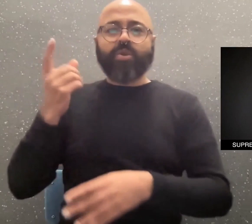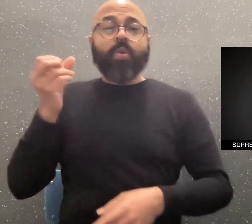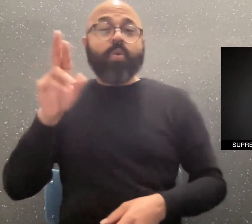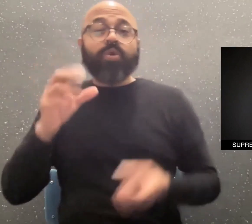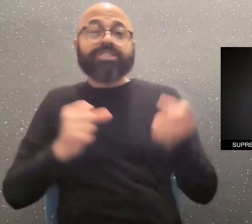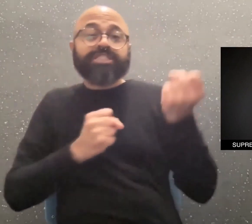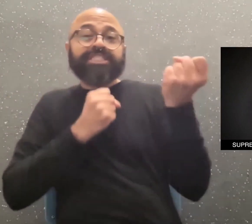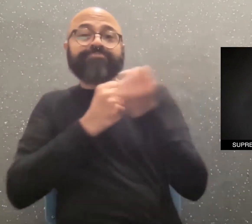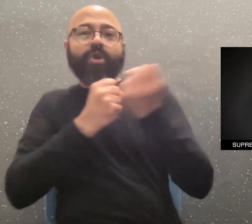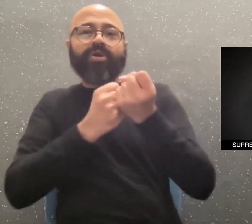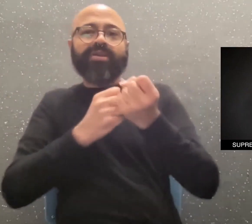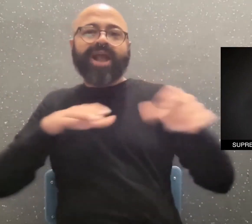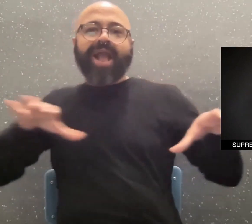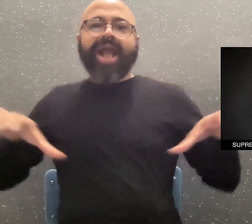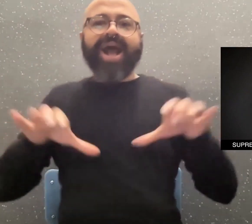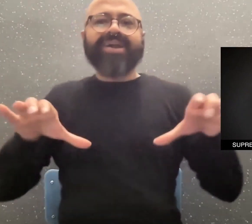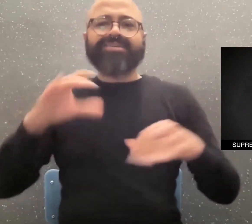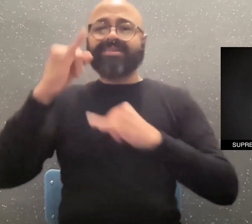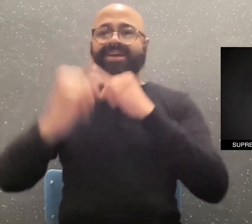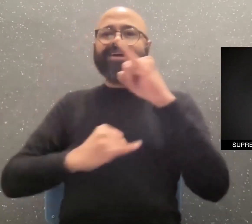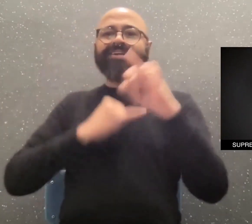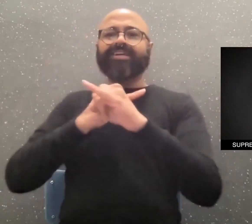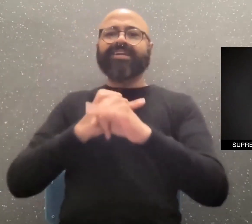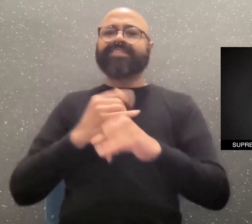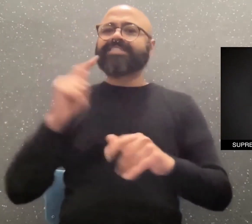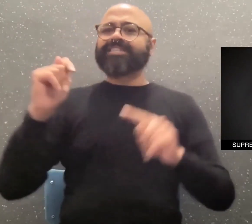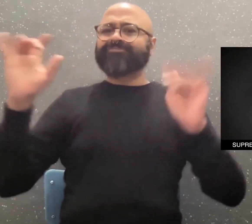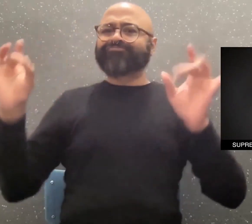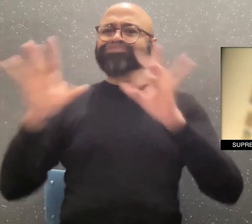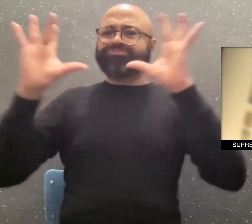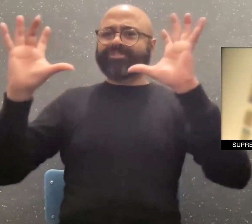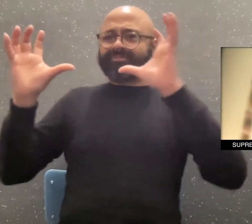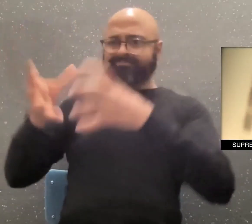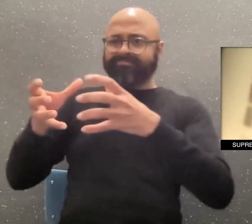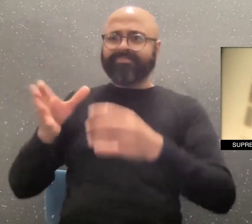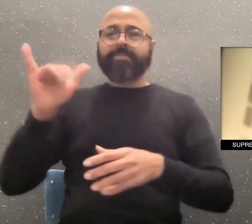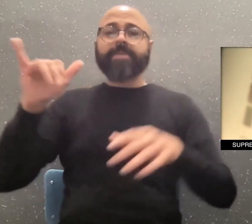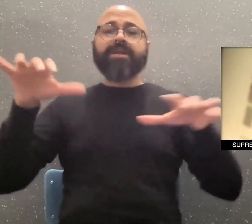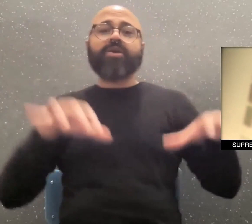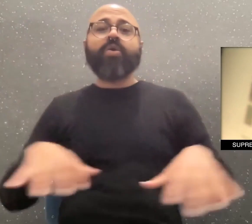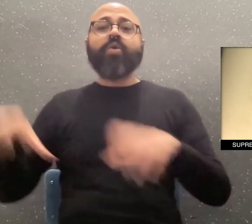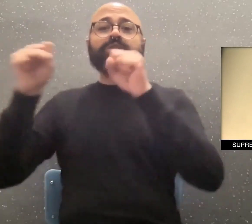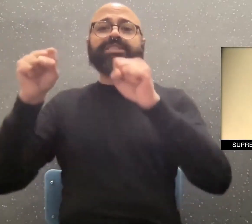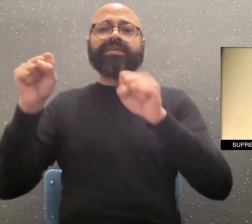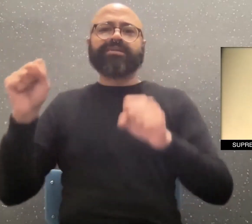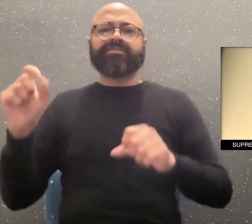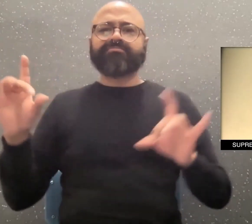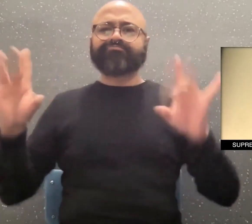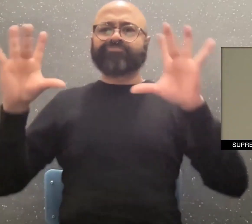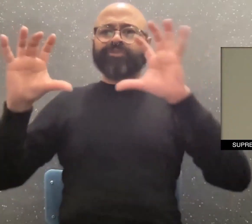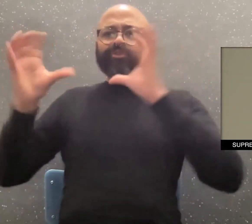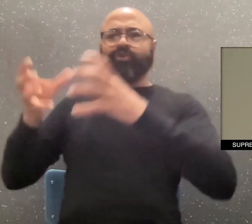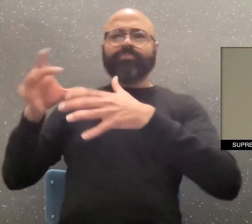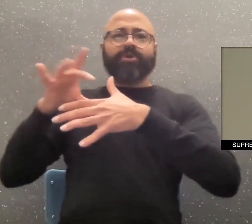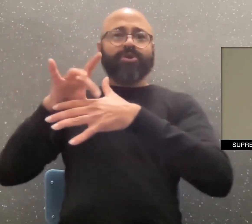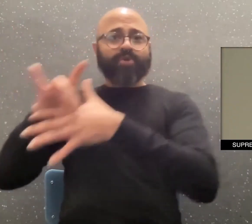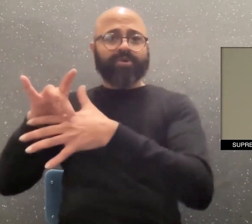sued for recommending content to their users or for supporting acts of international terrorism